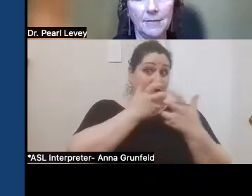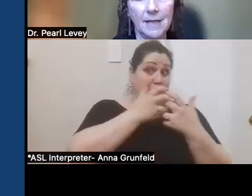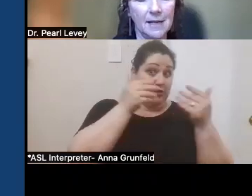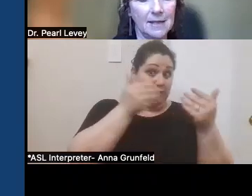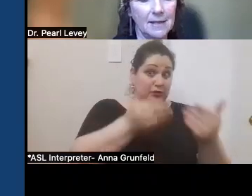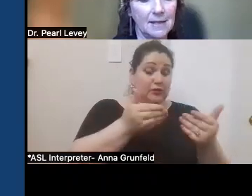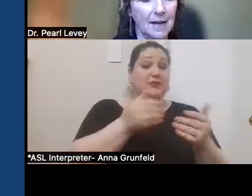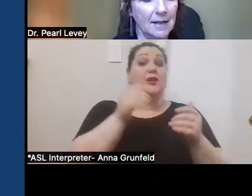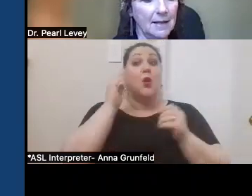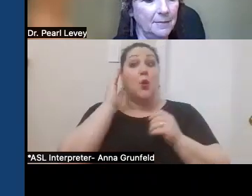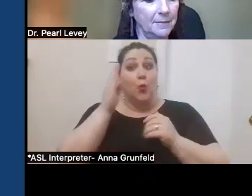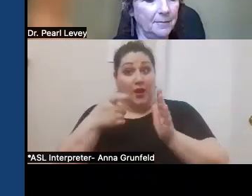Next slide.